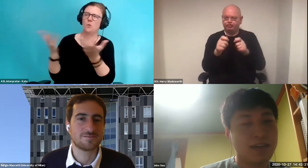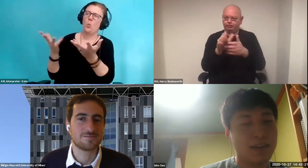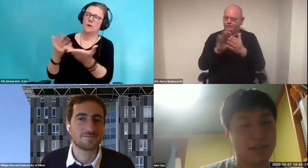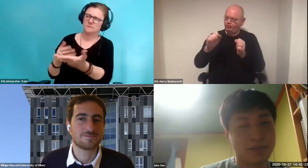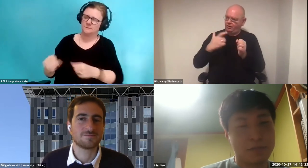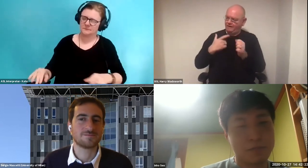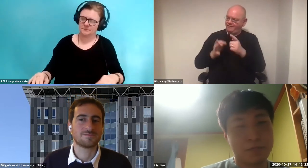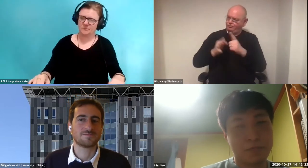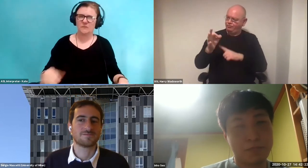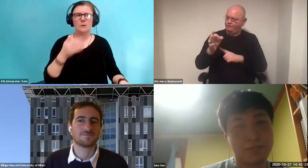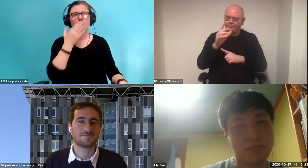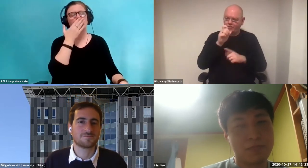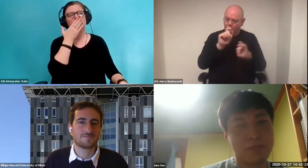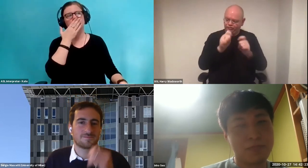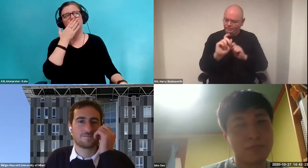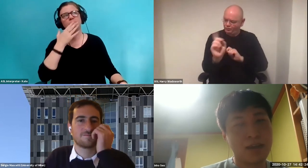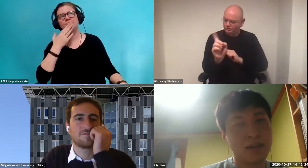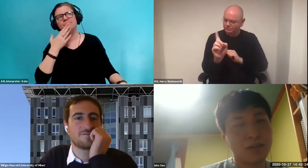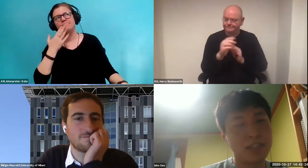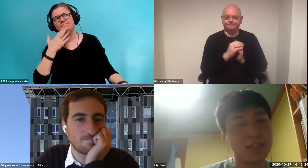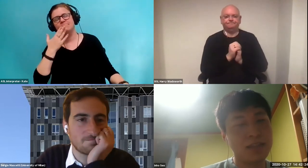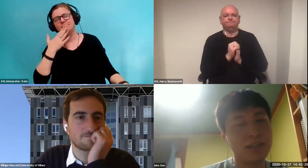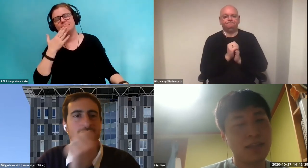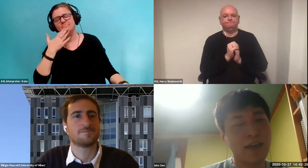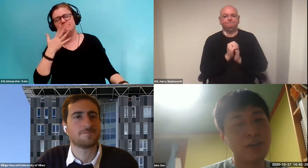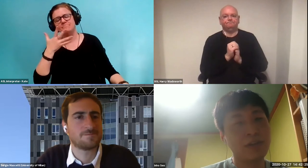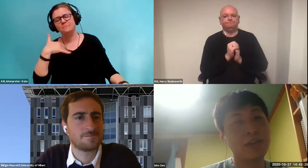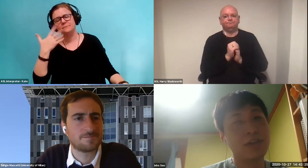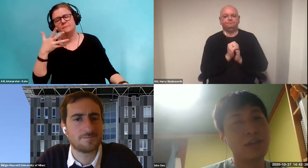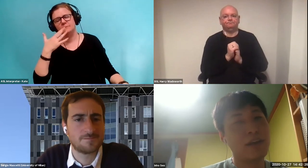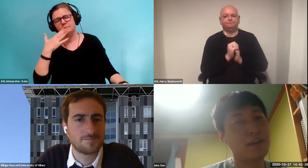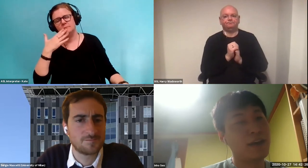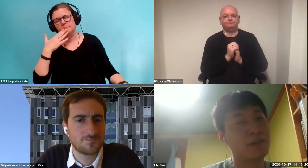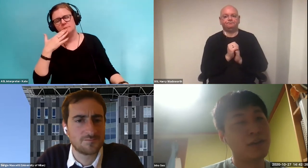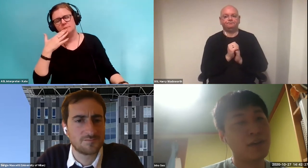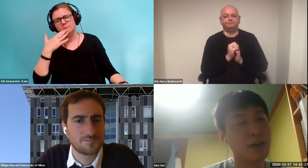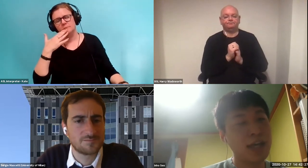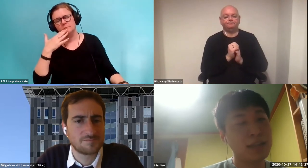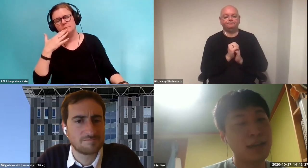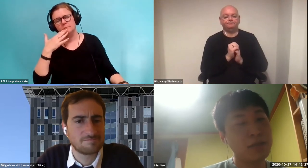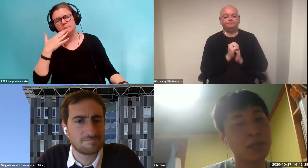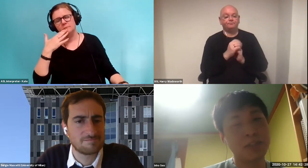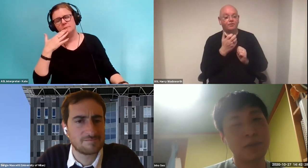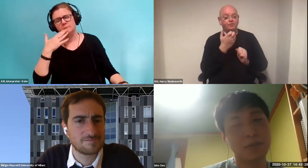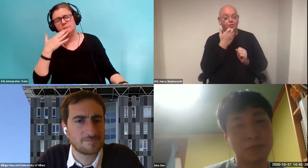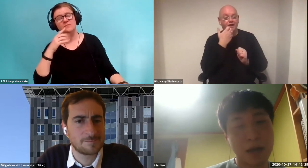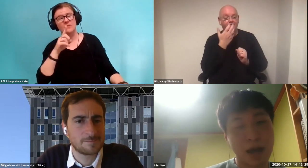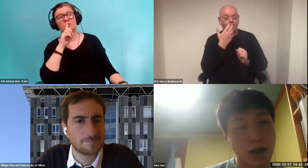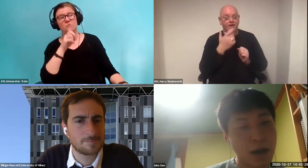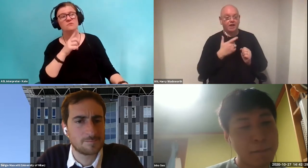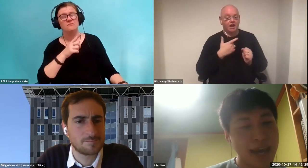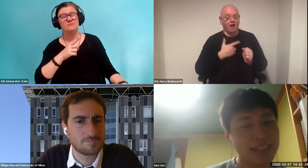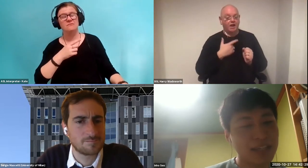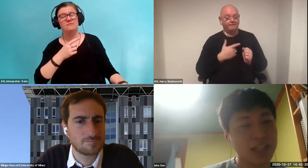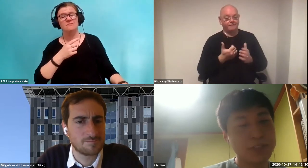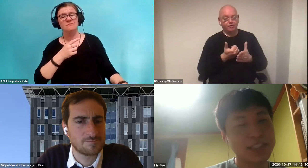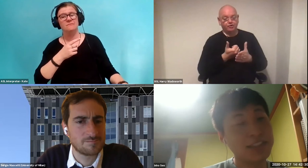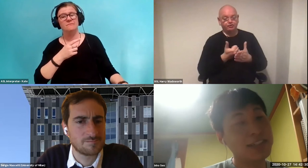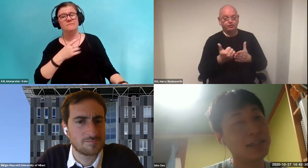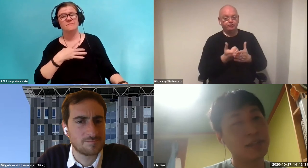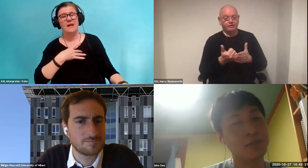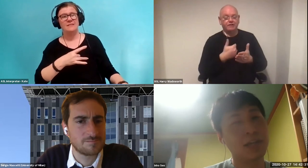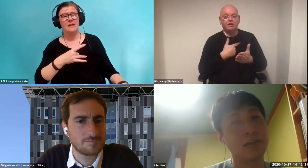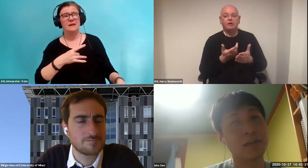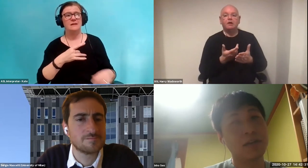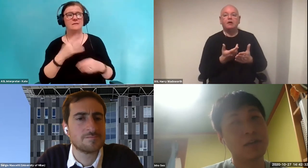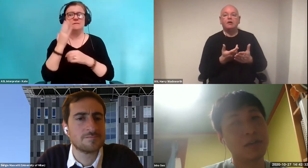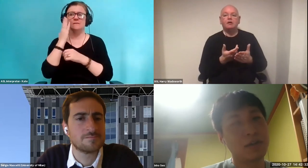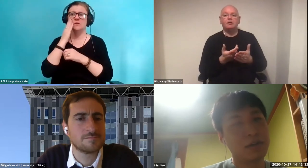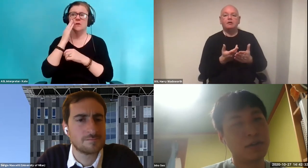um uh in every every life I'd like to mention about the unmanned kiosk you're like uh